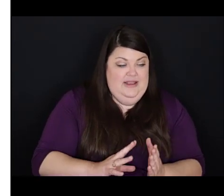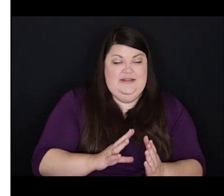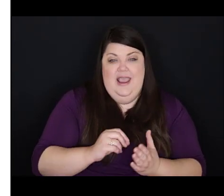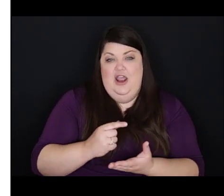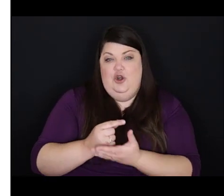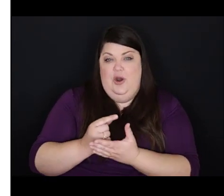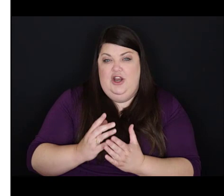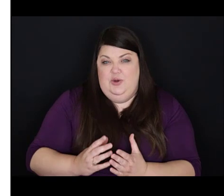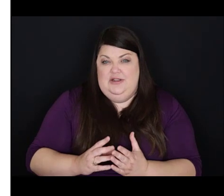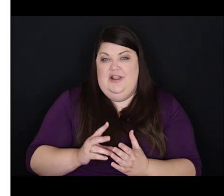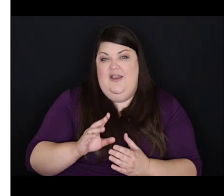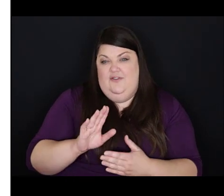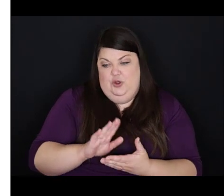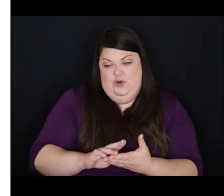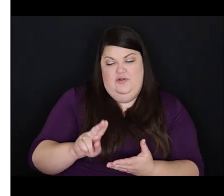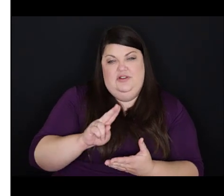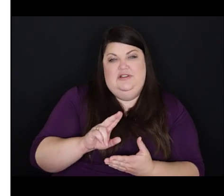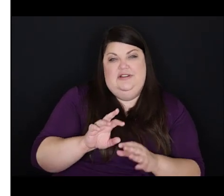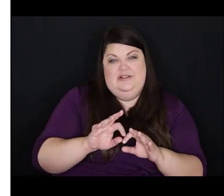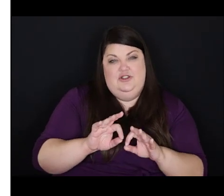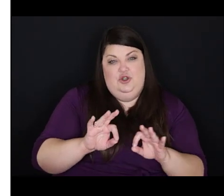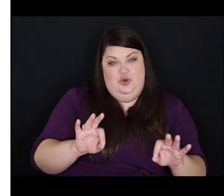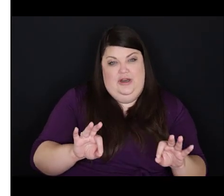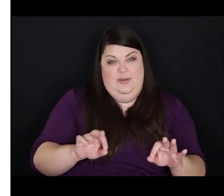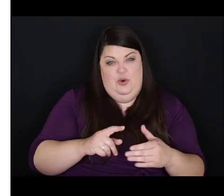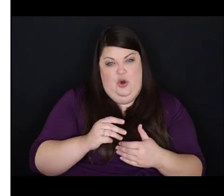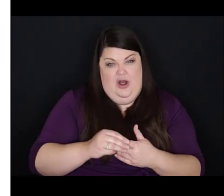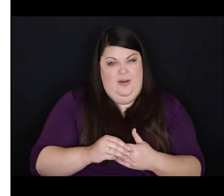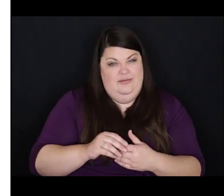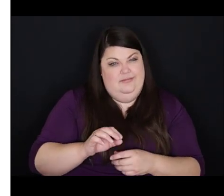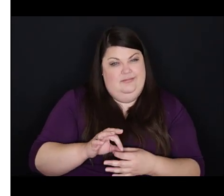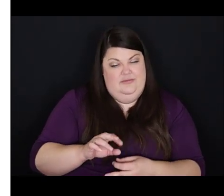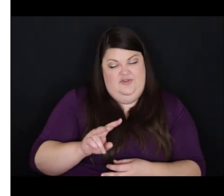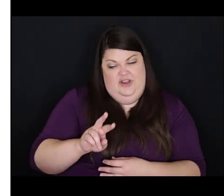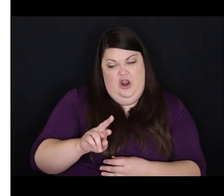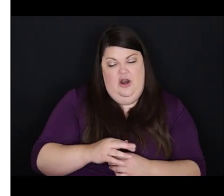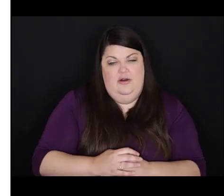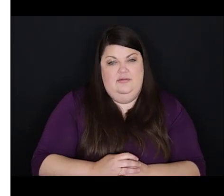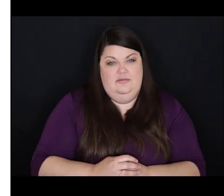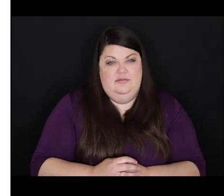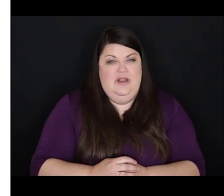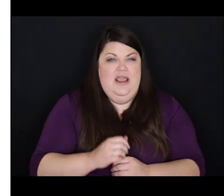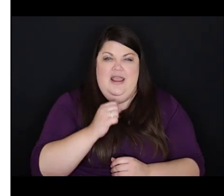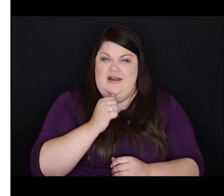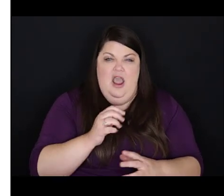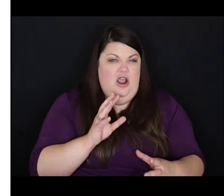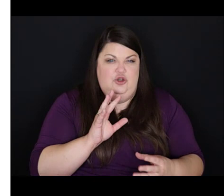degree programs, not totals of VR agency staff that are enrollees